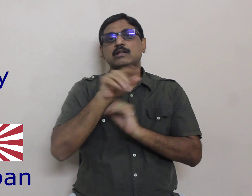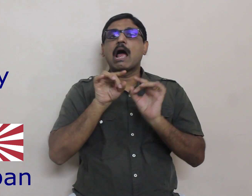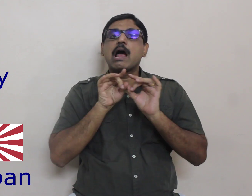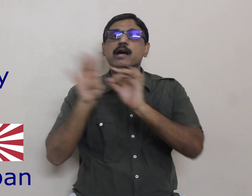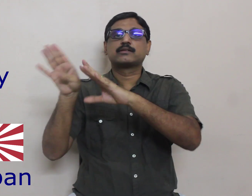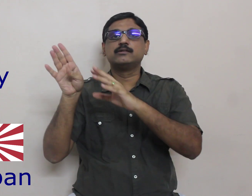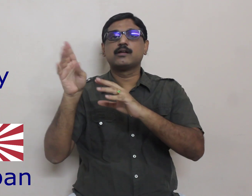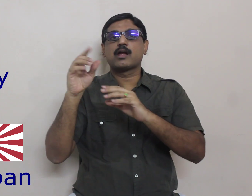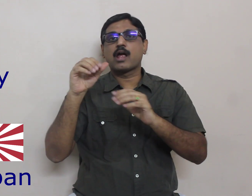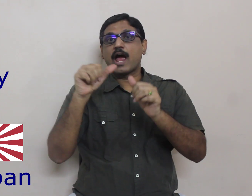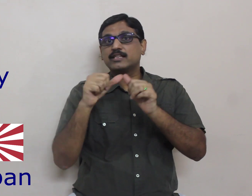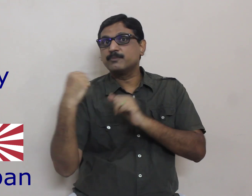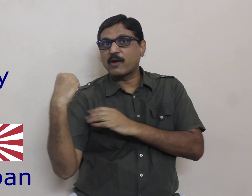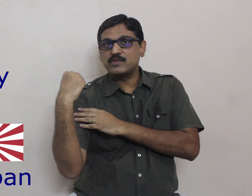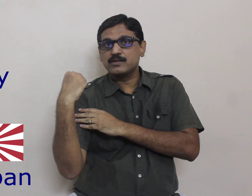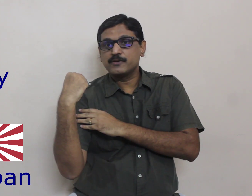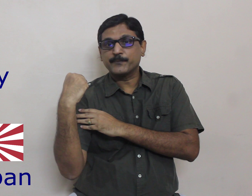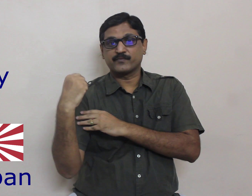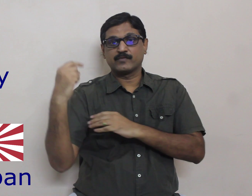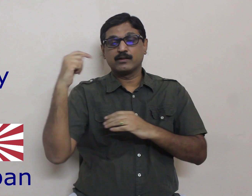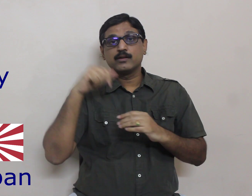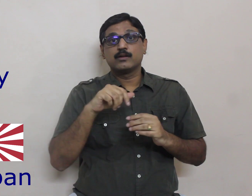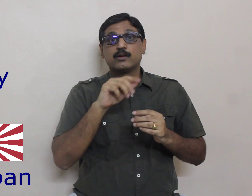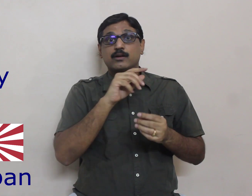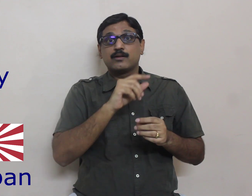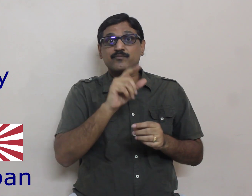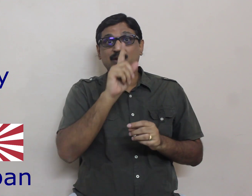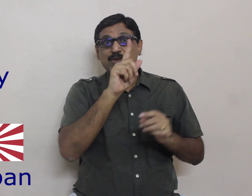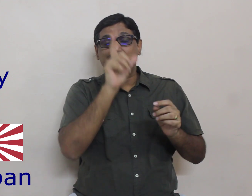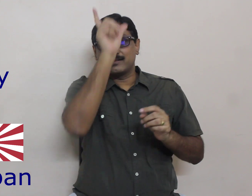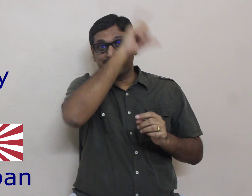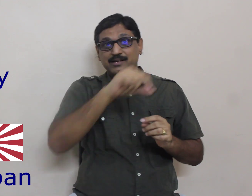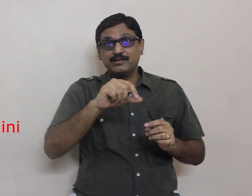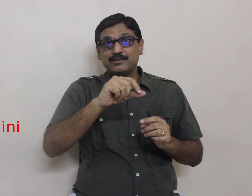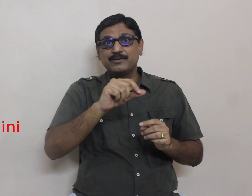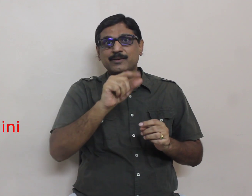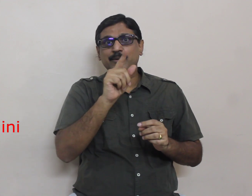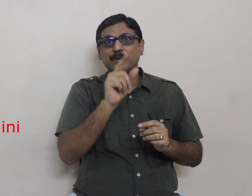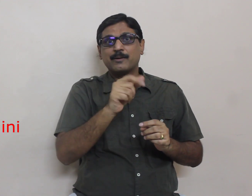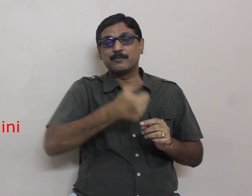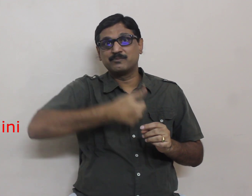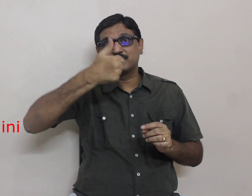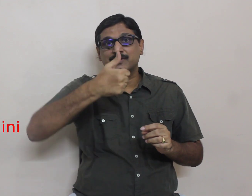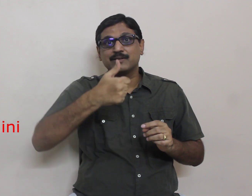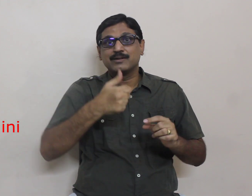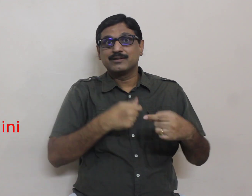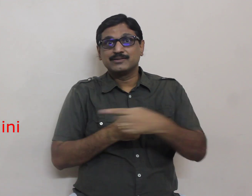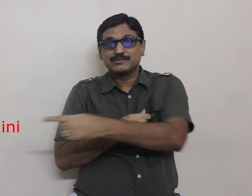All of them hated the Allied powers.